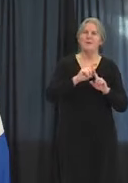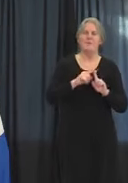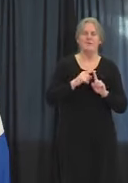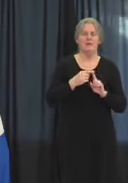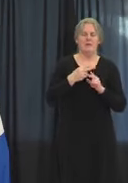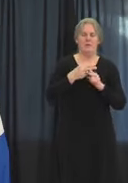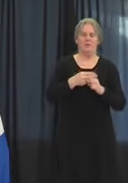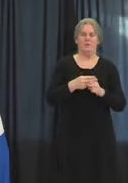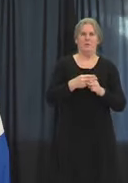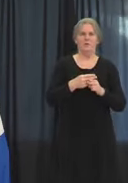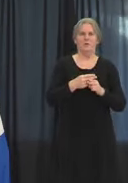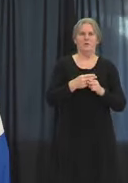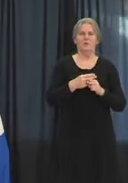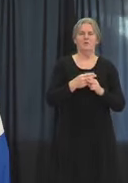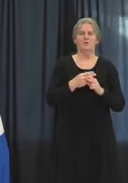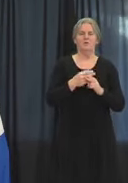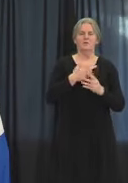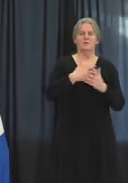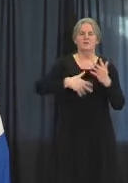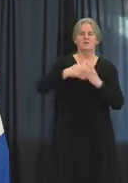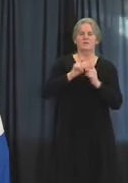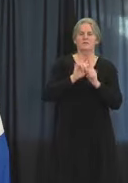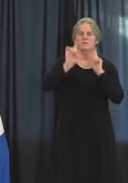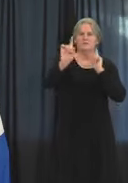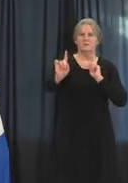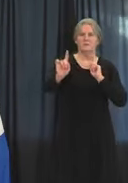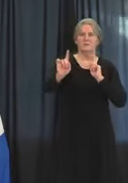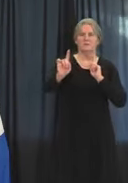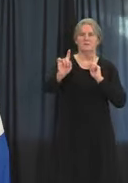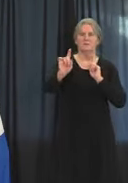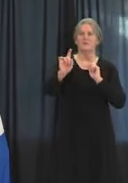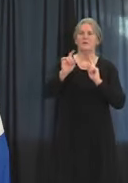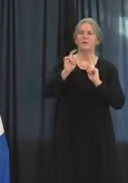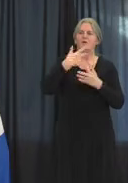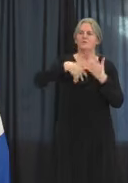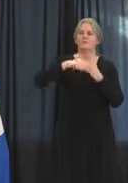I'm encouraging what we call social distancing or social